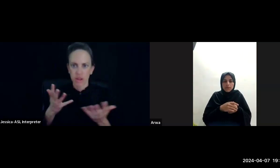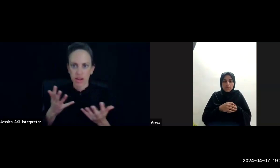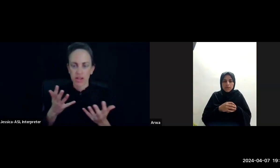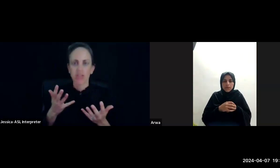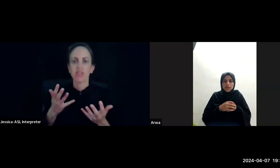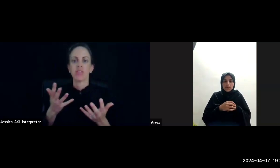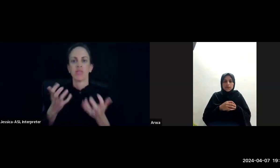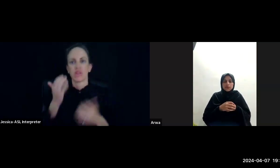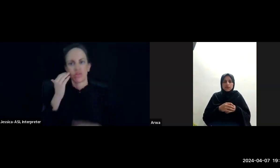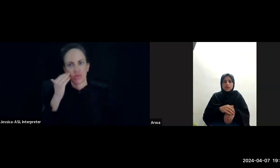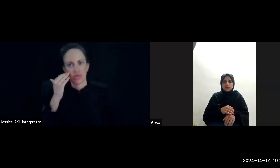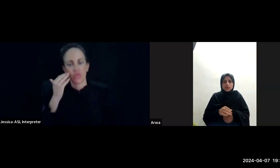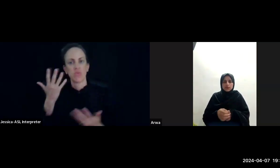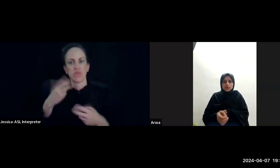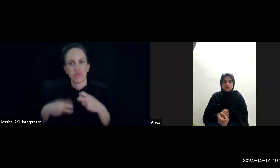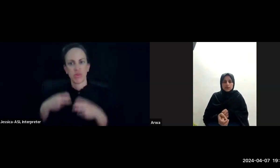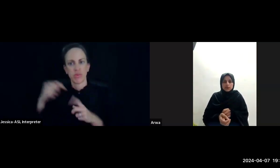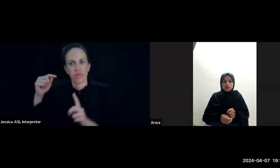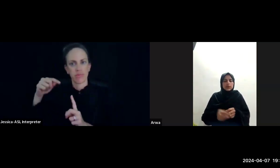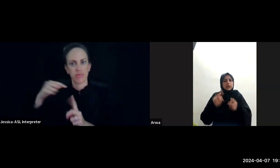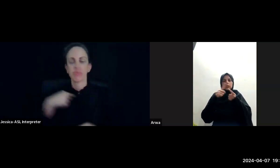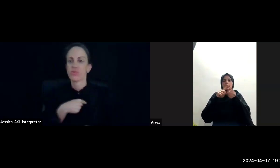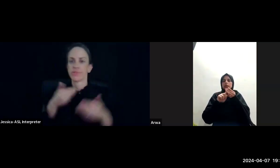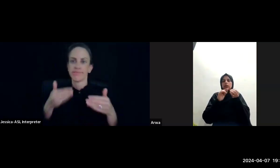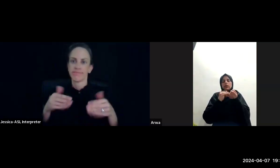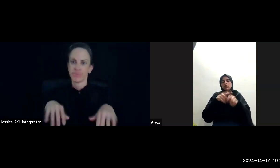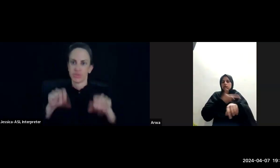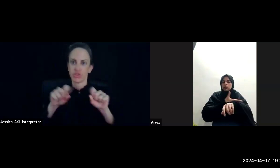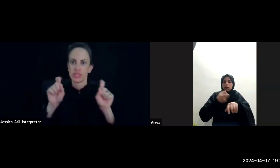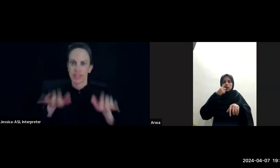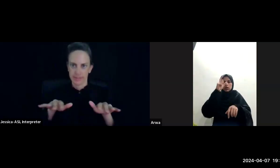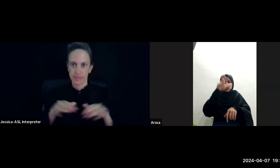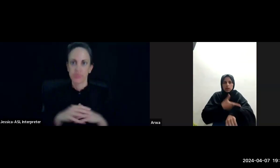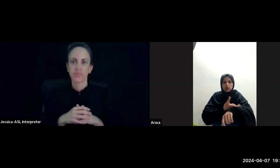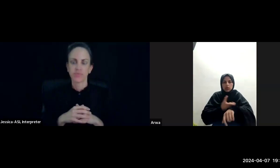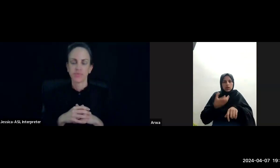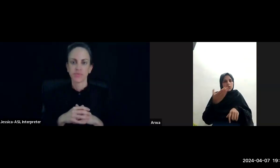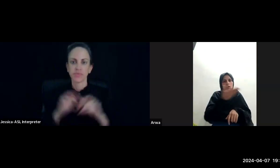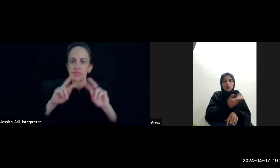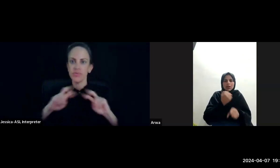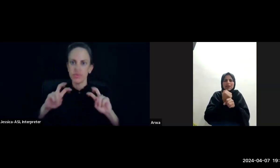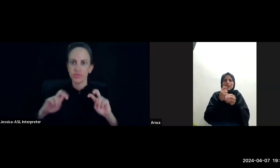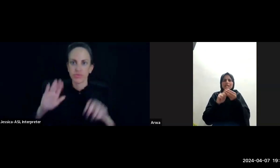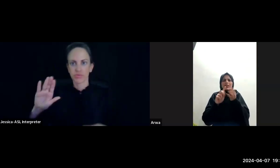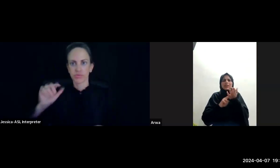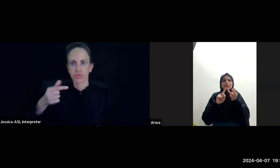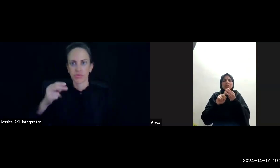is okay. So we did the test. And when we looked at the gene we found a particular Gene which